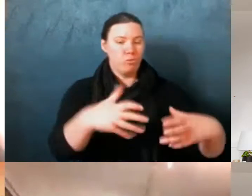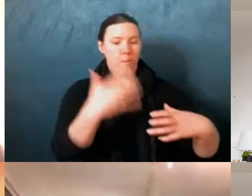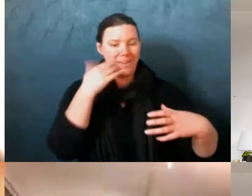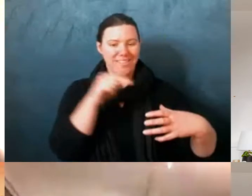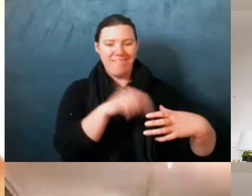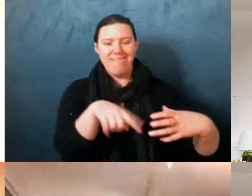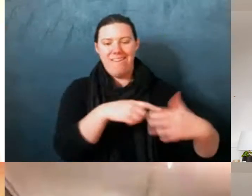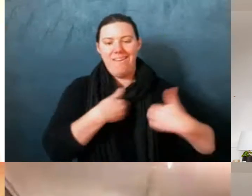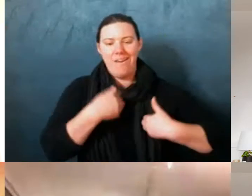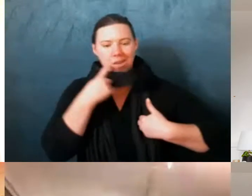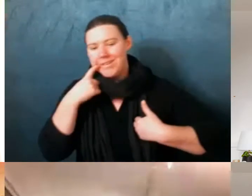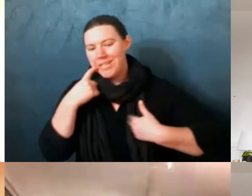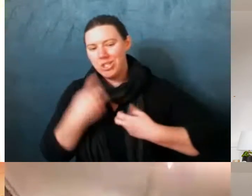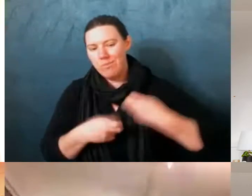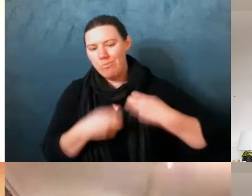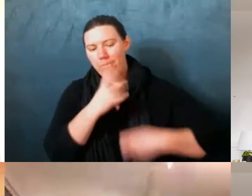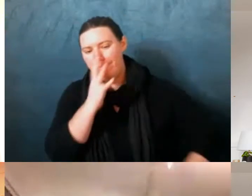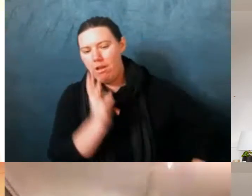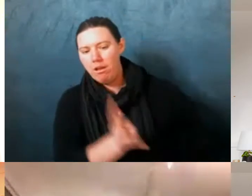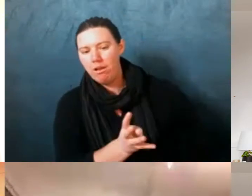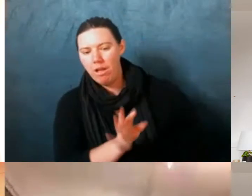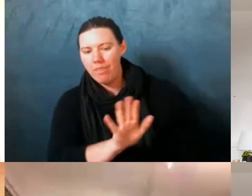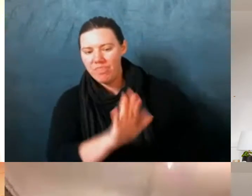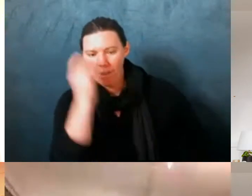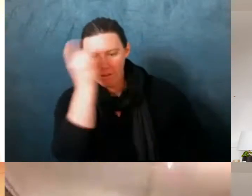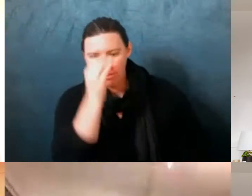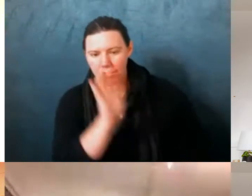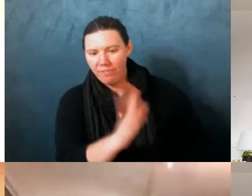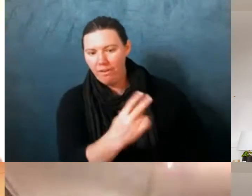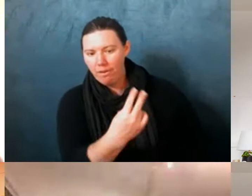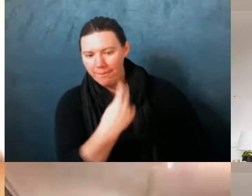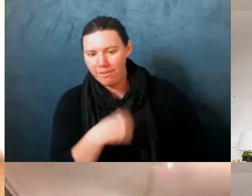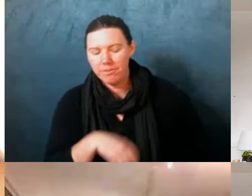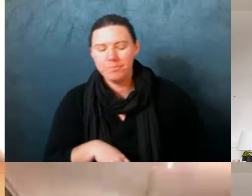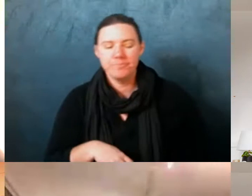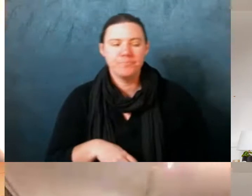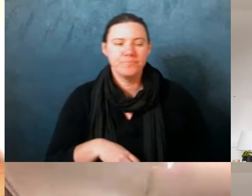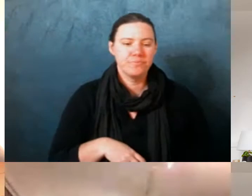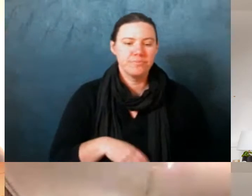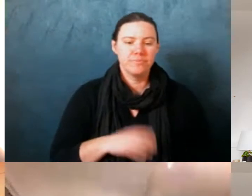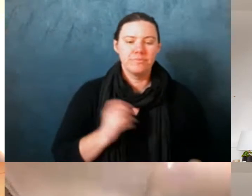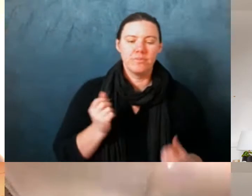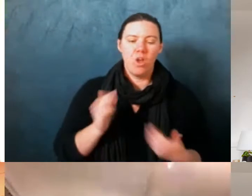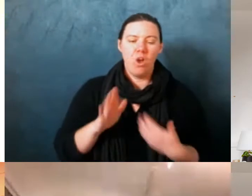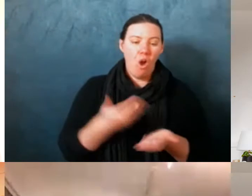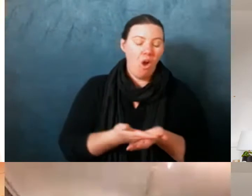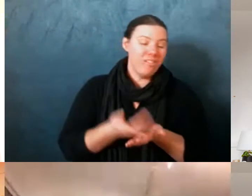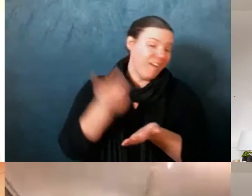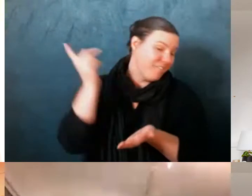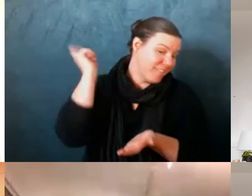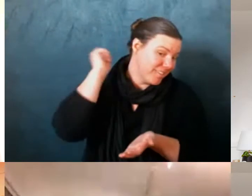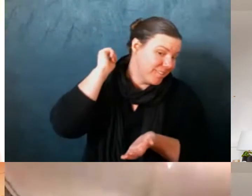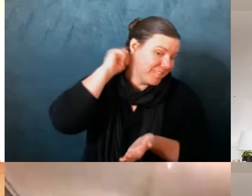or mental health issues, and all the unconscious bias, or maybe conscious bias that is driving this,